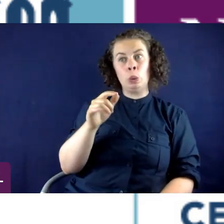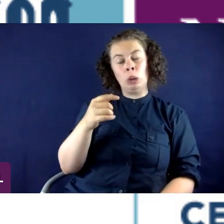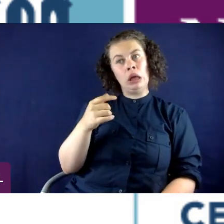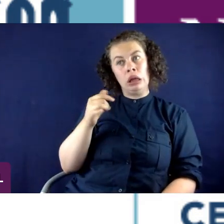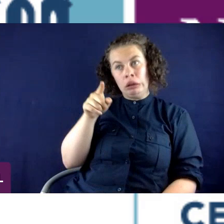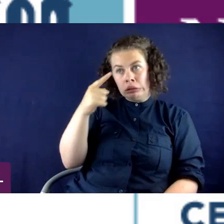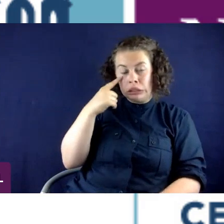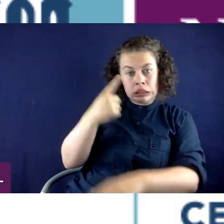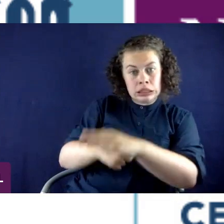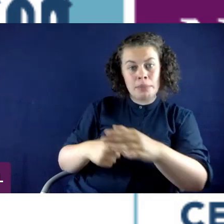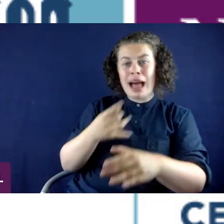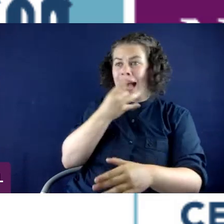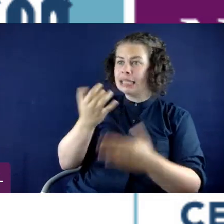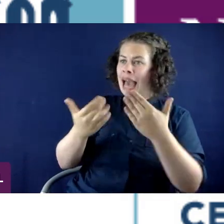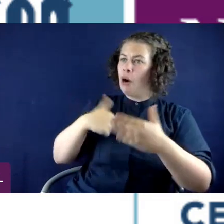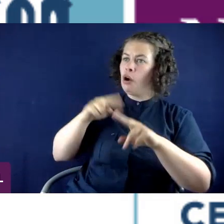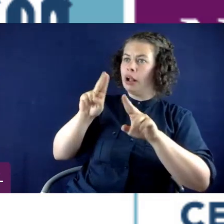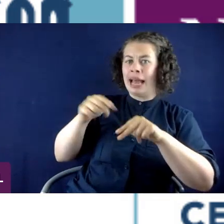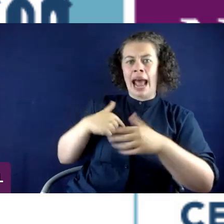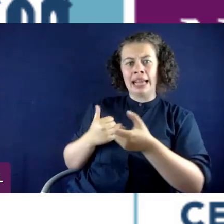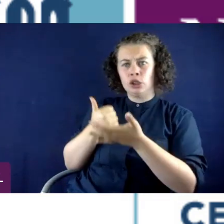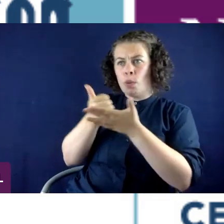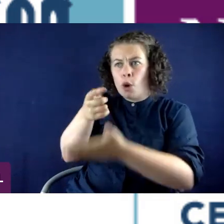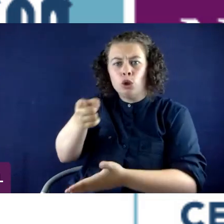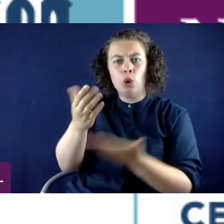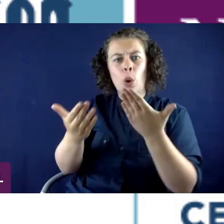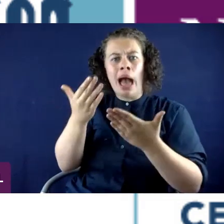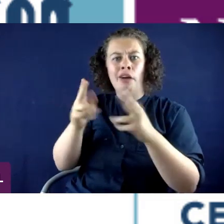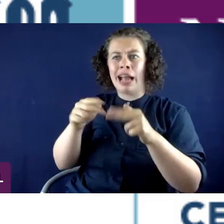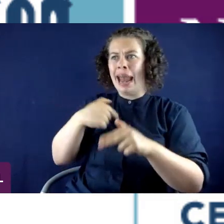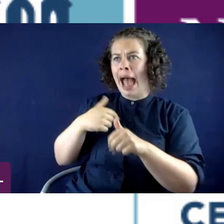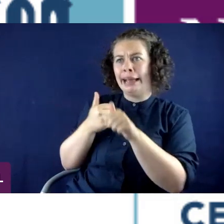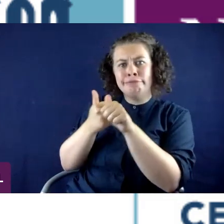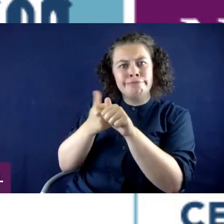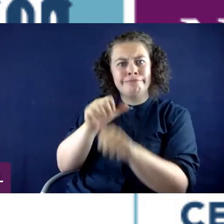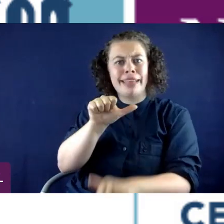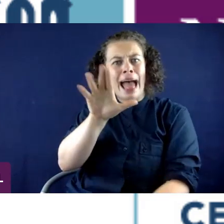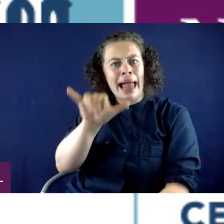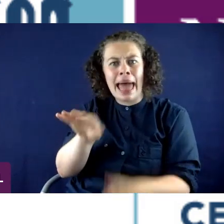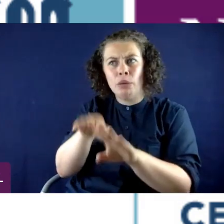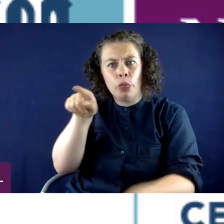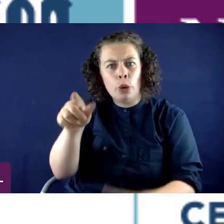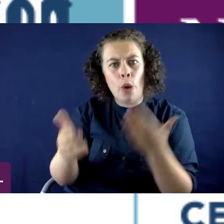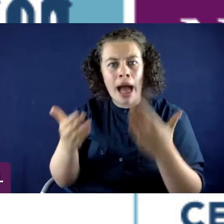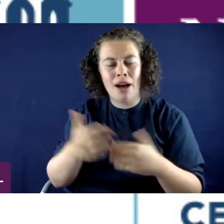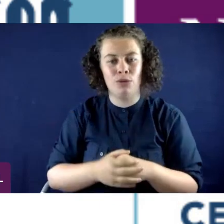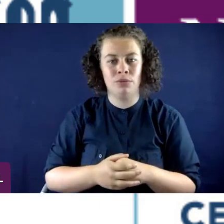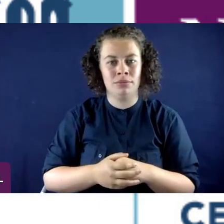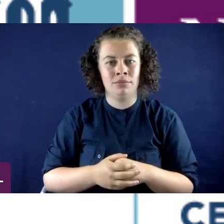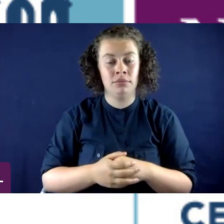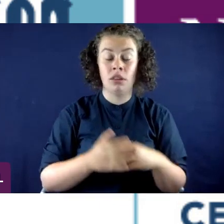the disabled community. As was mentioned, ensuring that online and digital communications are accessible